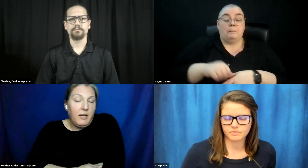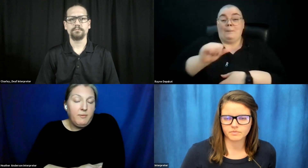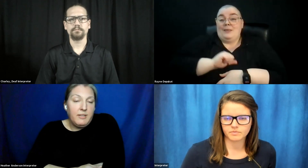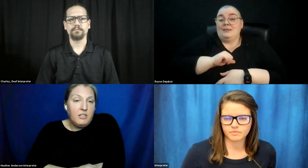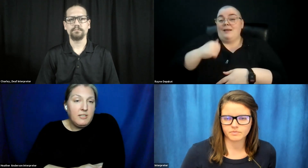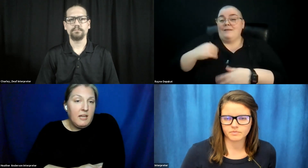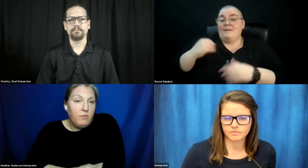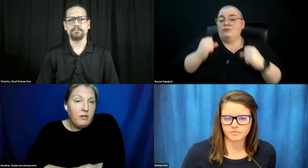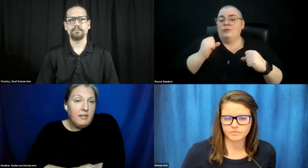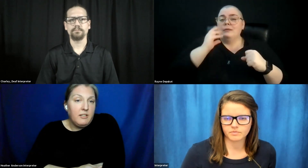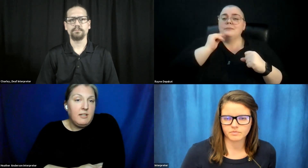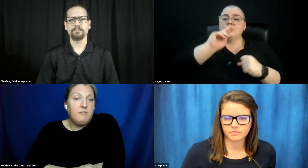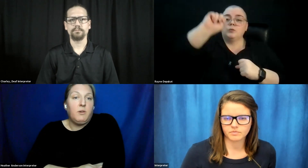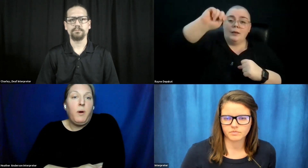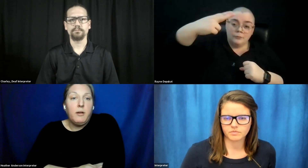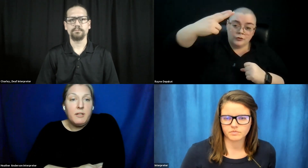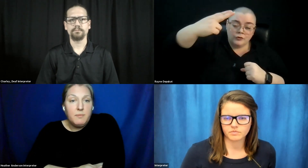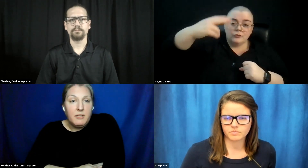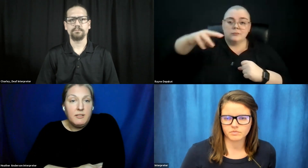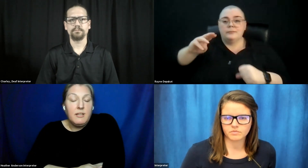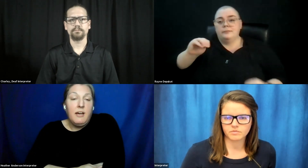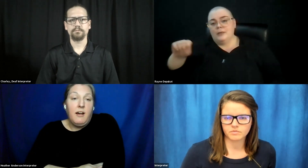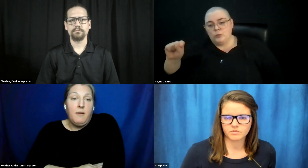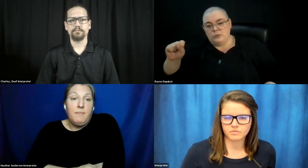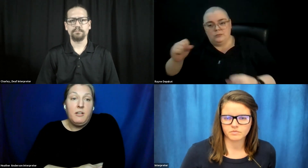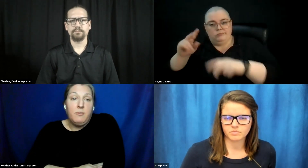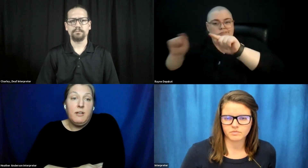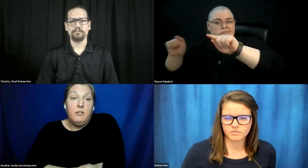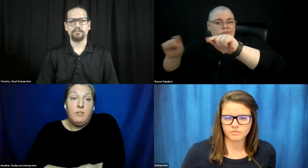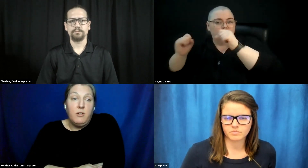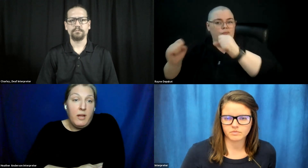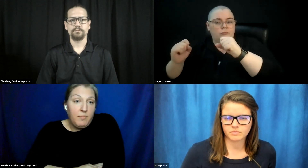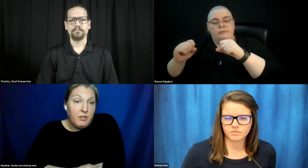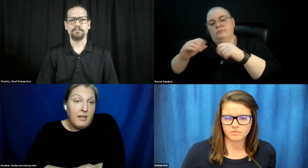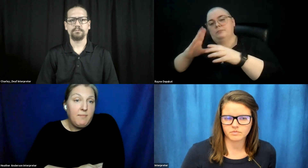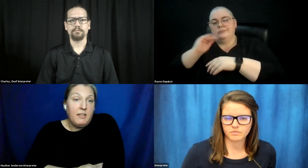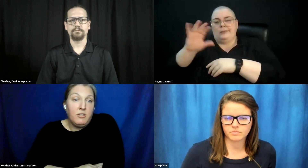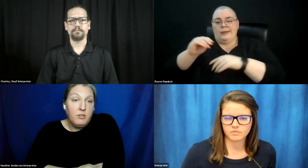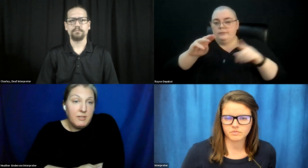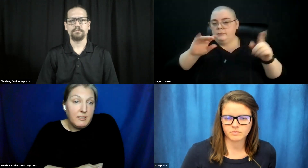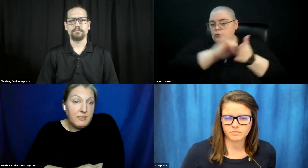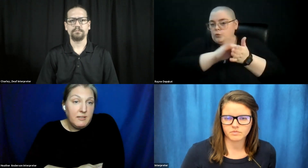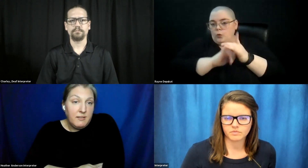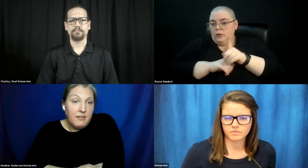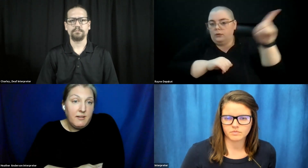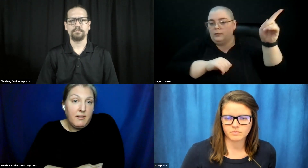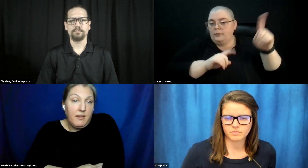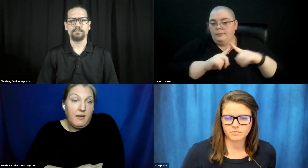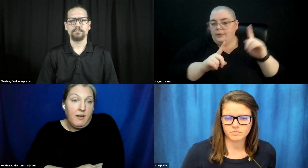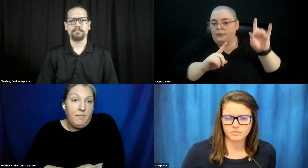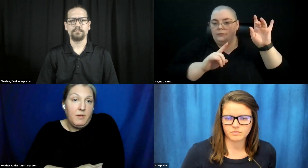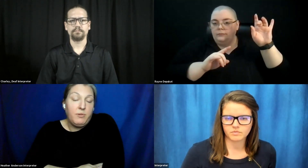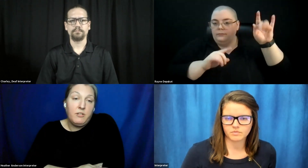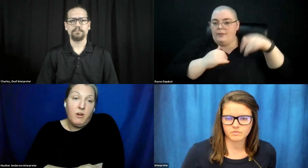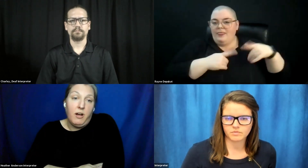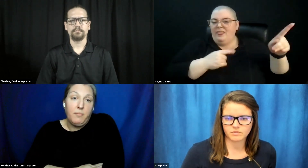What's going on with each state and what are each state's requirements because I know a New Hampshire and Massachusetts.